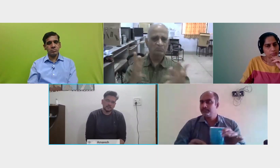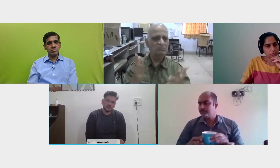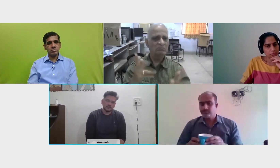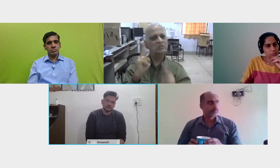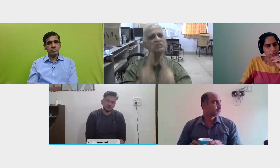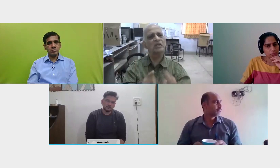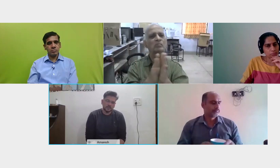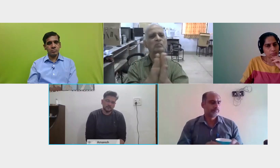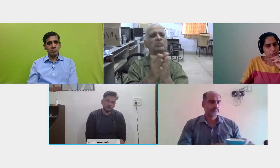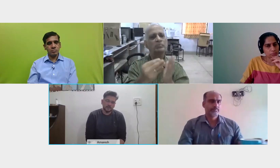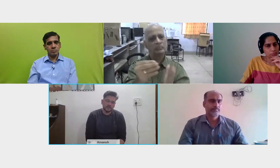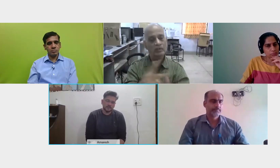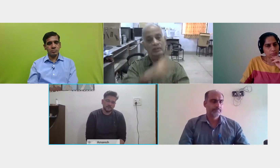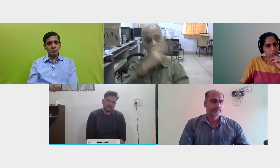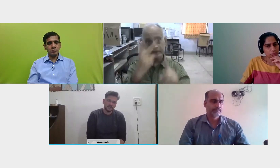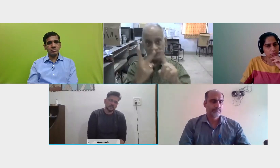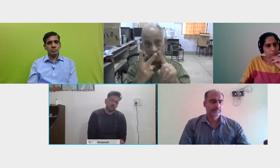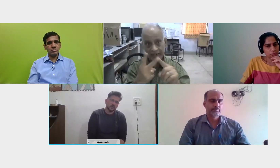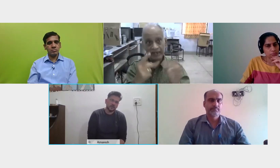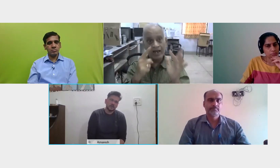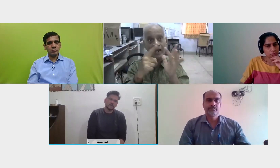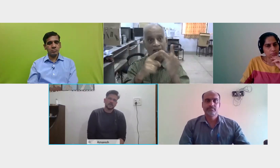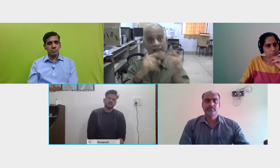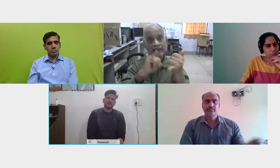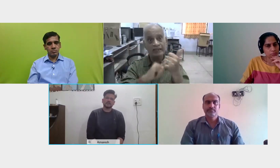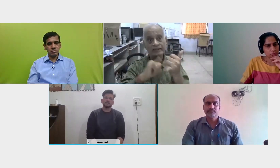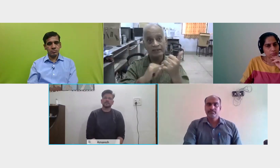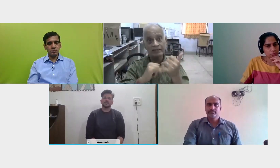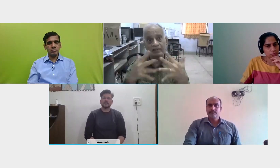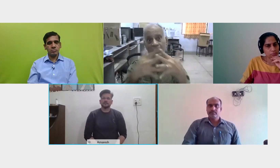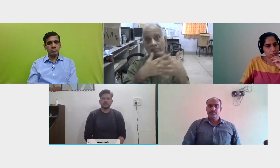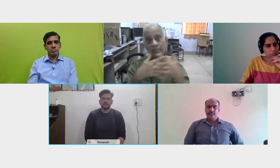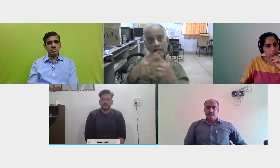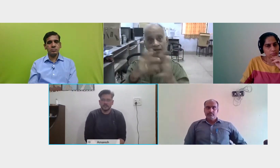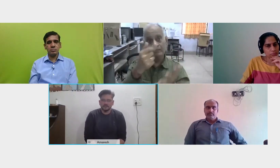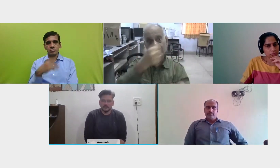previously for this kind of work, but nothing much has happened. For example, Madan Vasishta